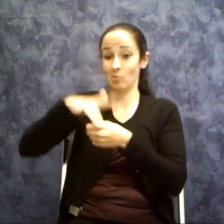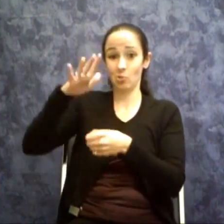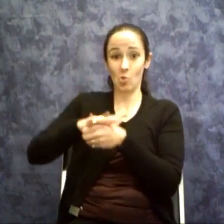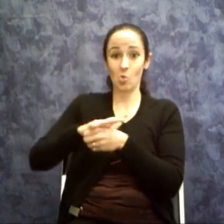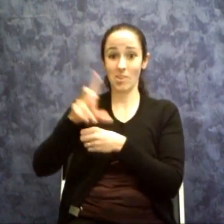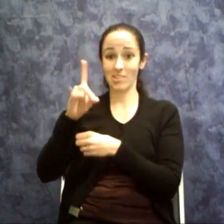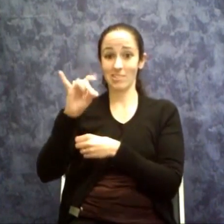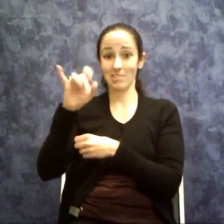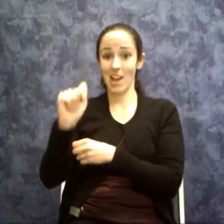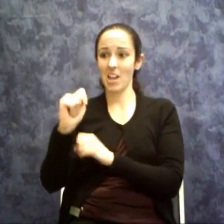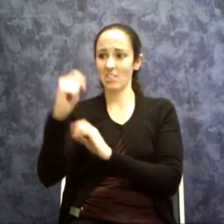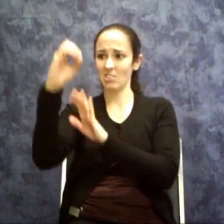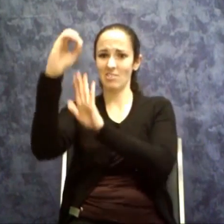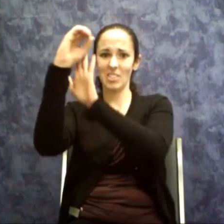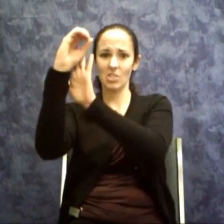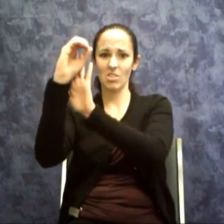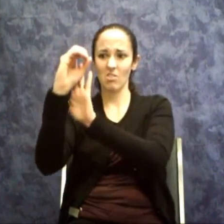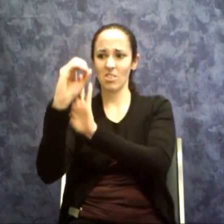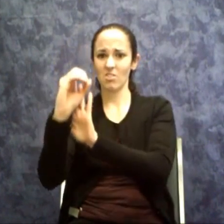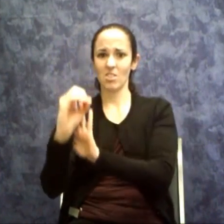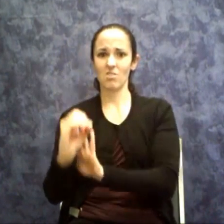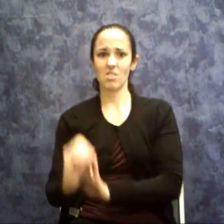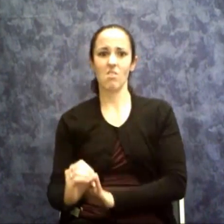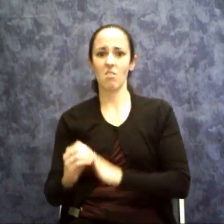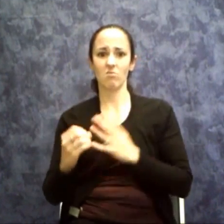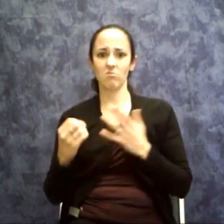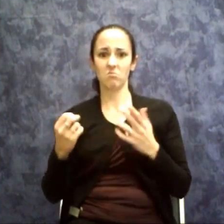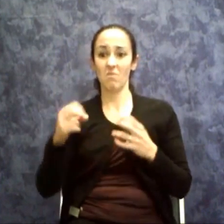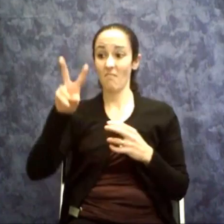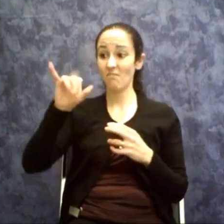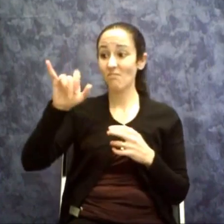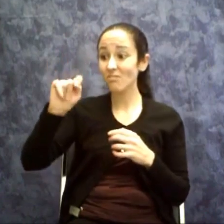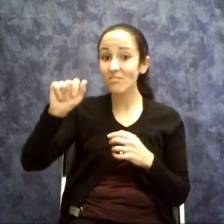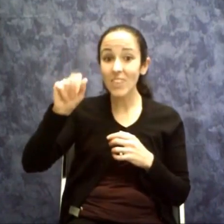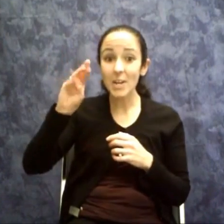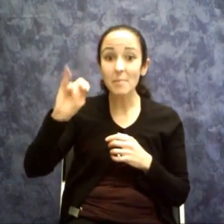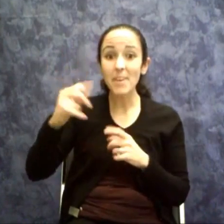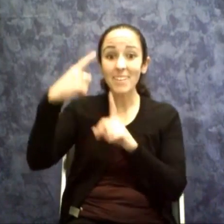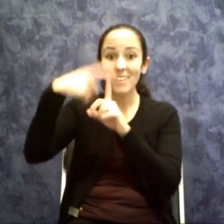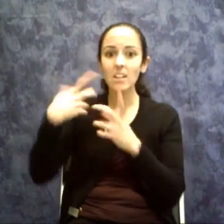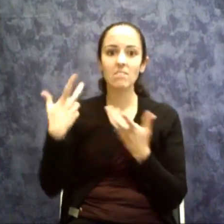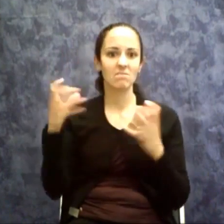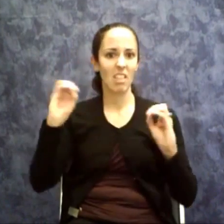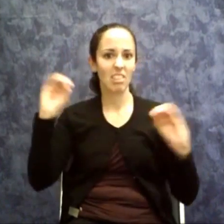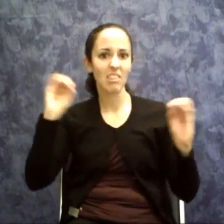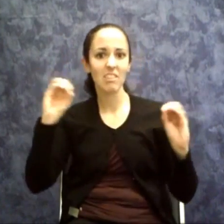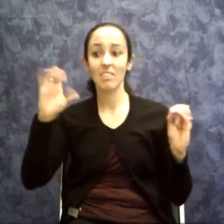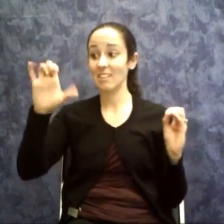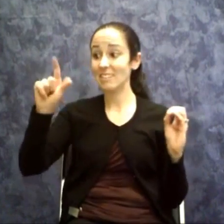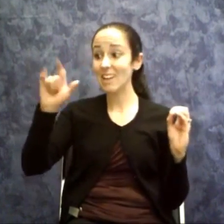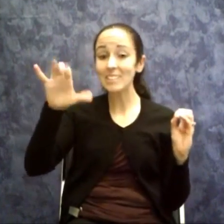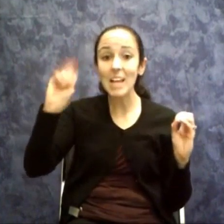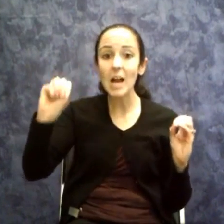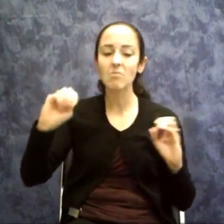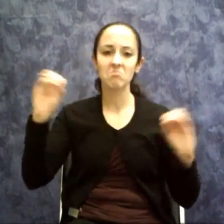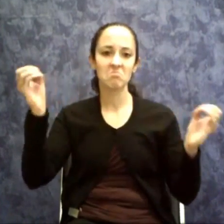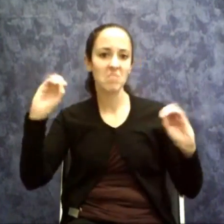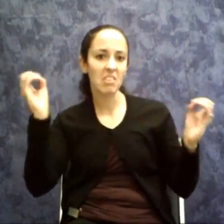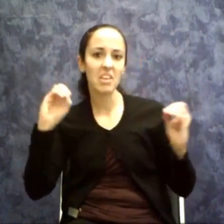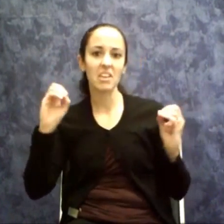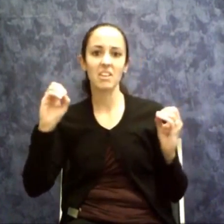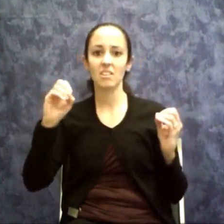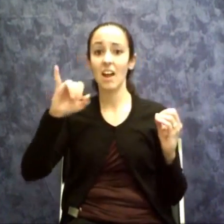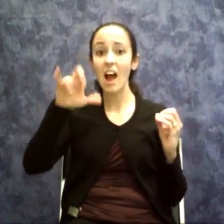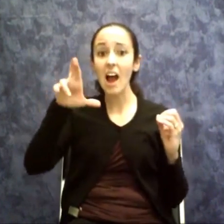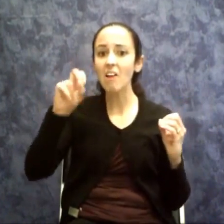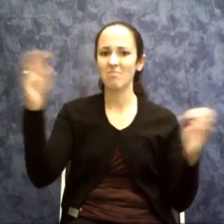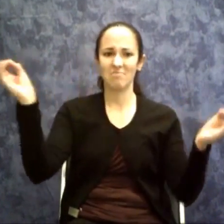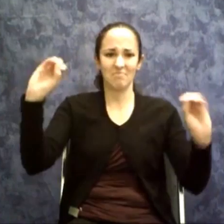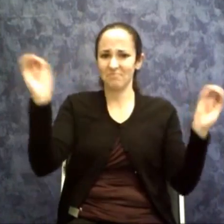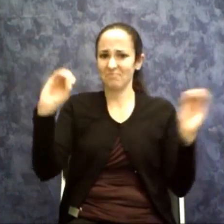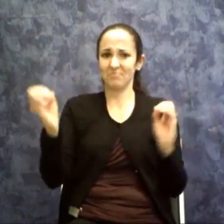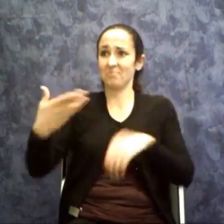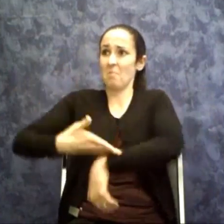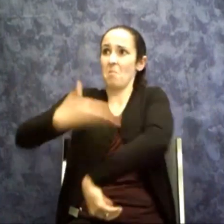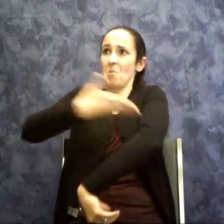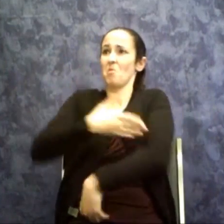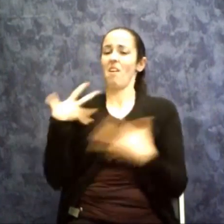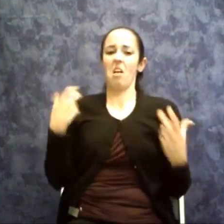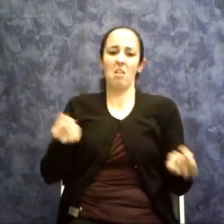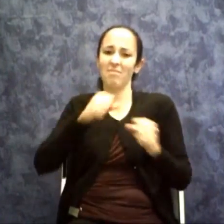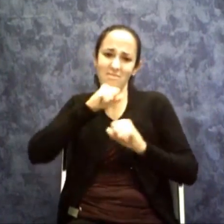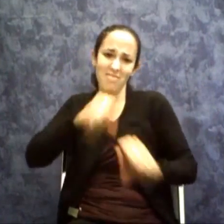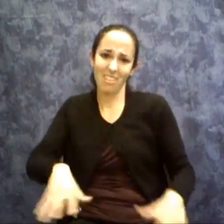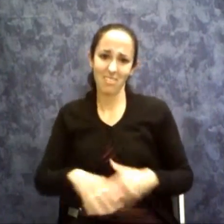Regular and diet soda have no vitamins or calcium or iron. There is nothing in soda to improve your health.